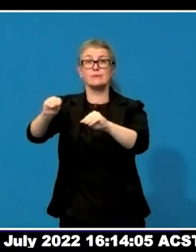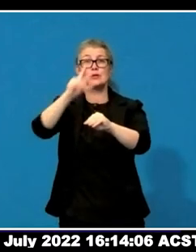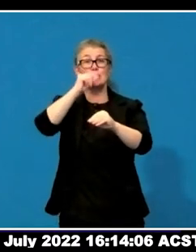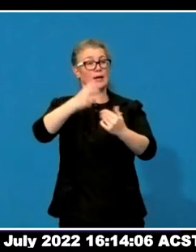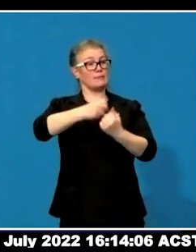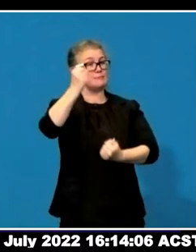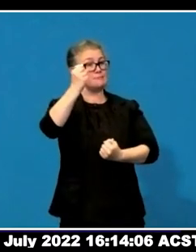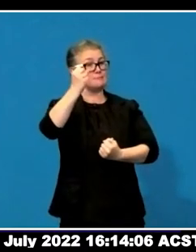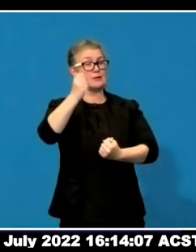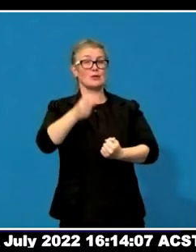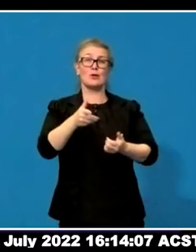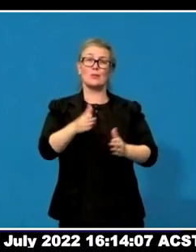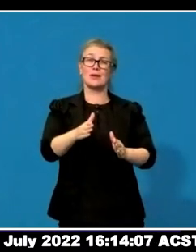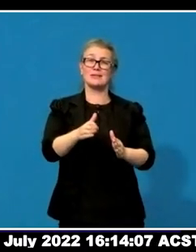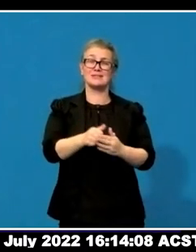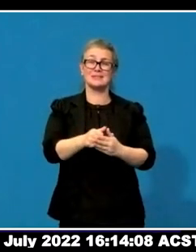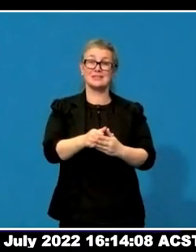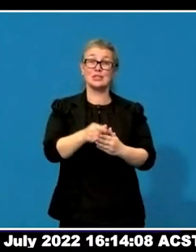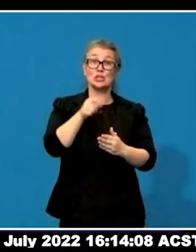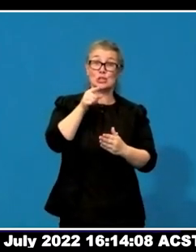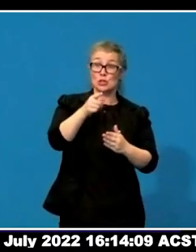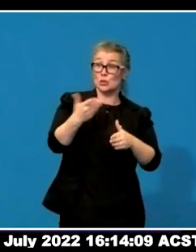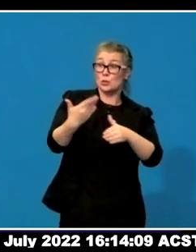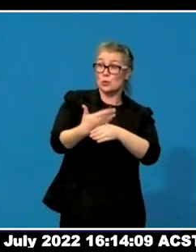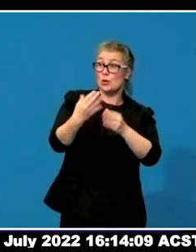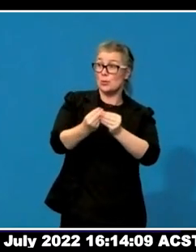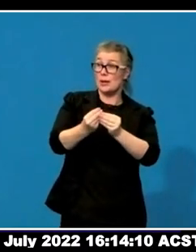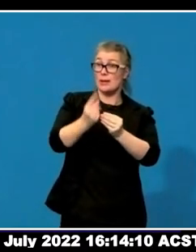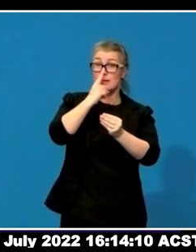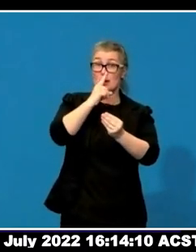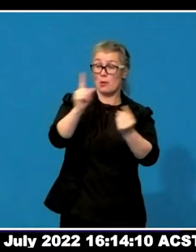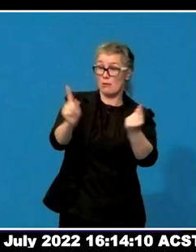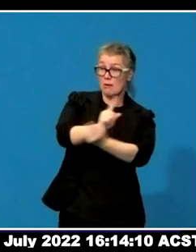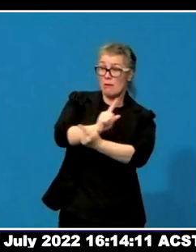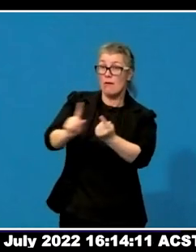So what's your - as someone who works on the ground with people receiving services, what's